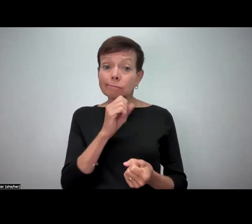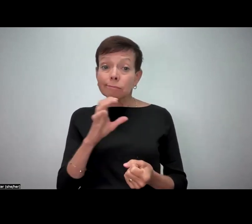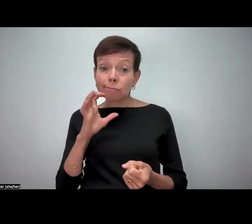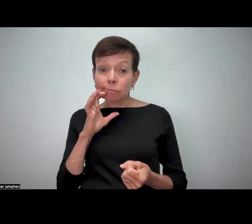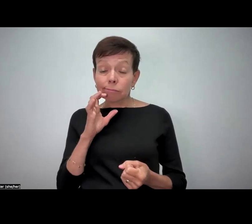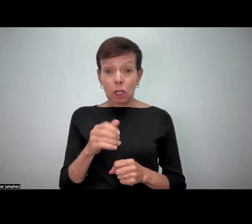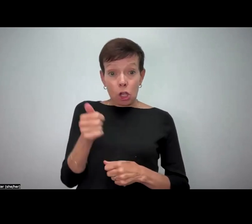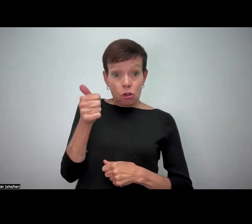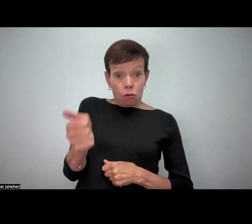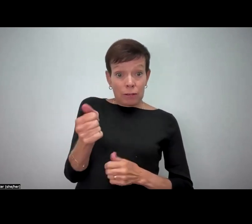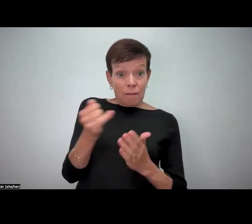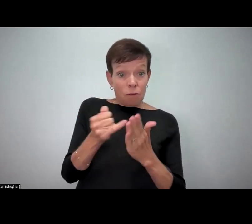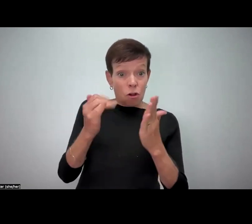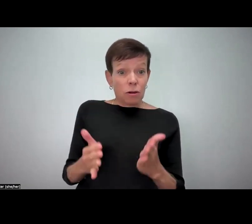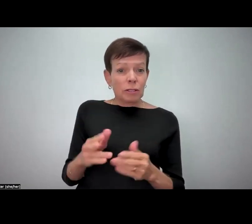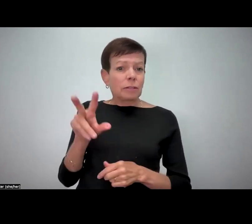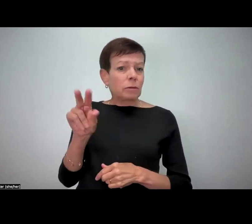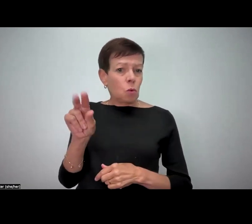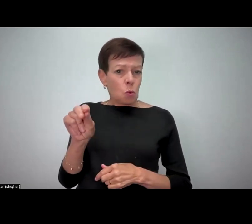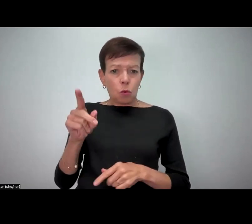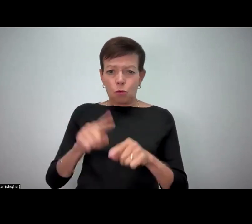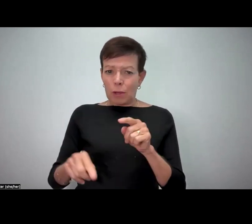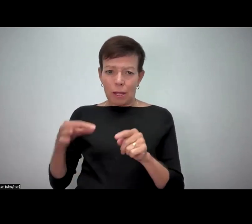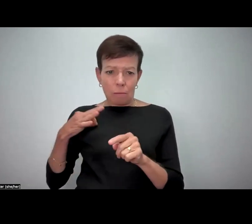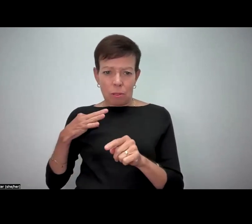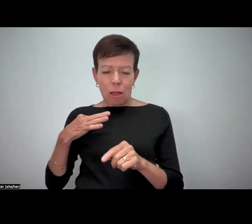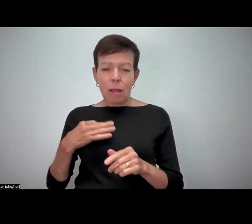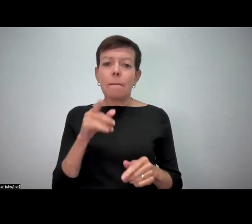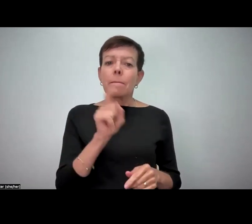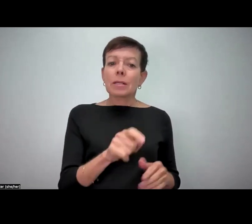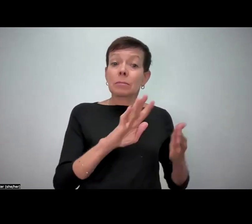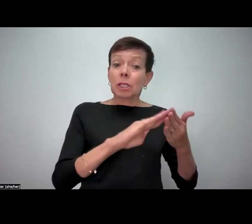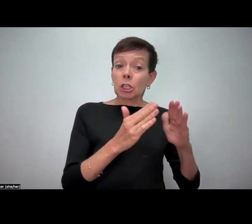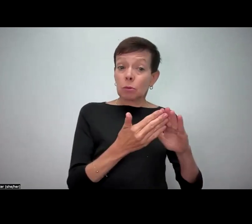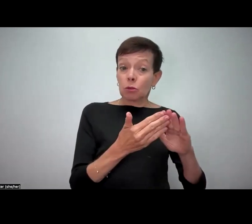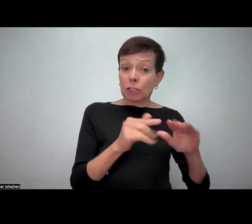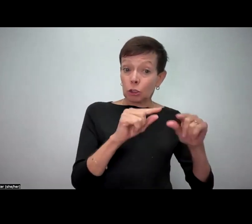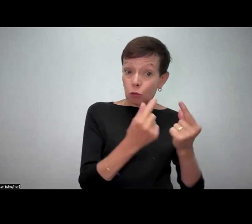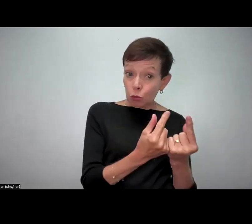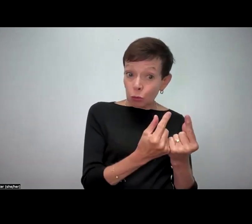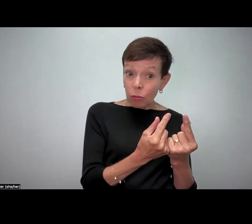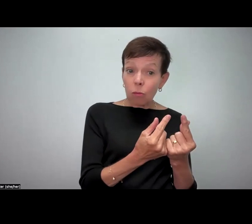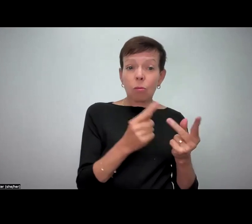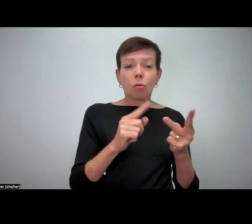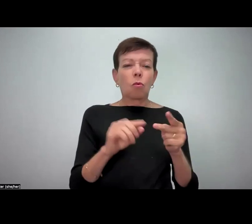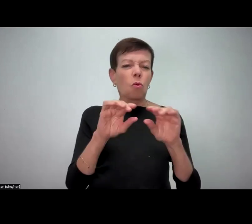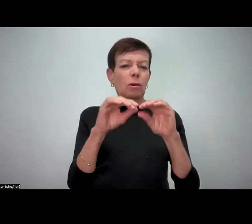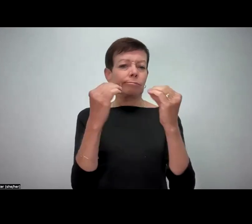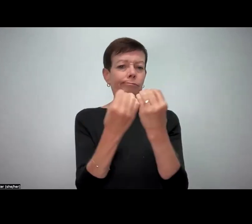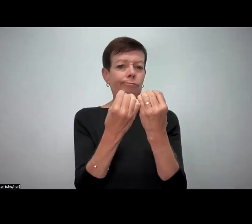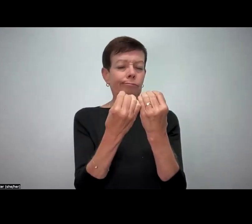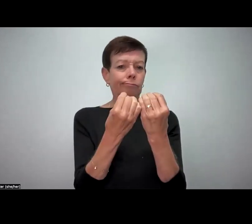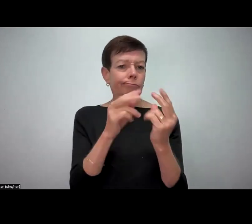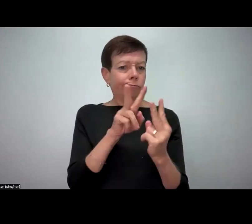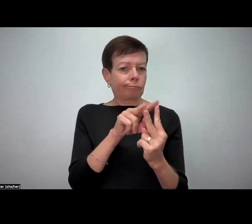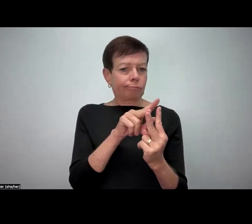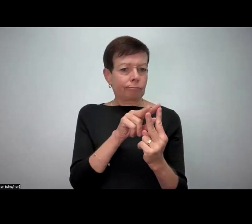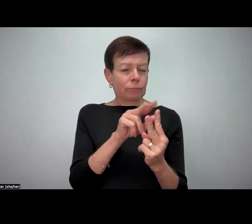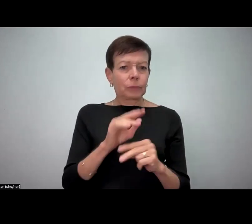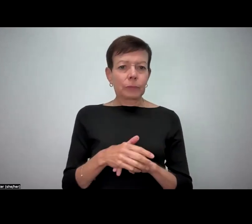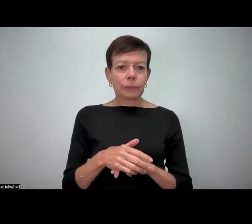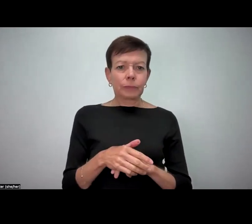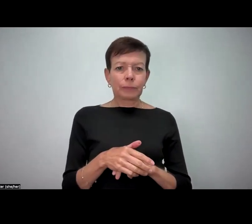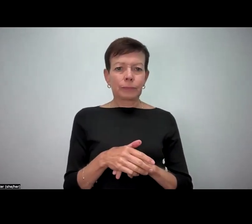organization that applies for this, this kind of artist-specific grants have been shifted